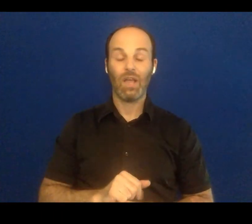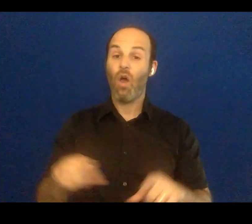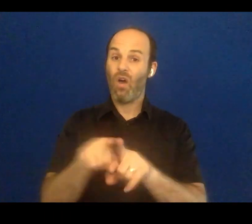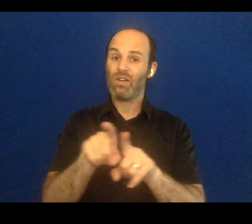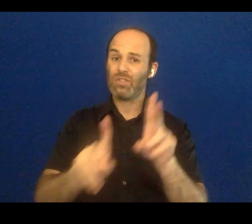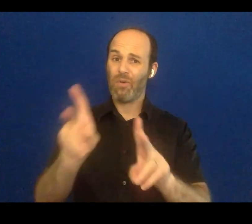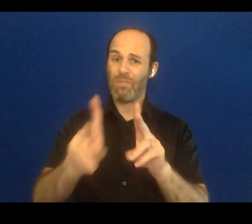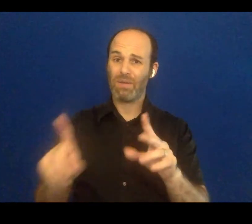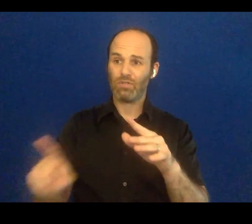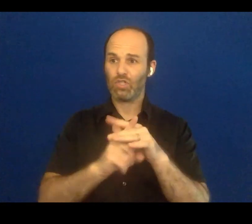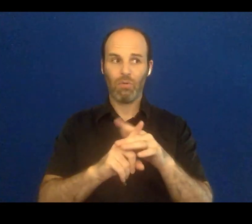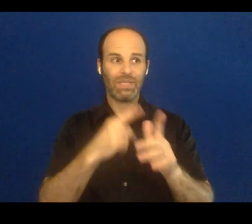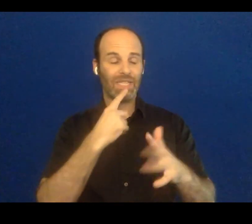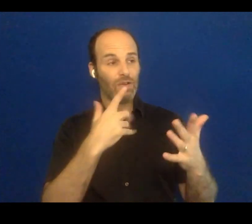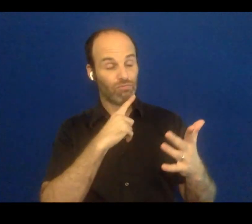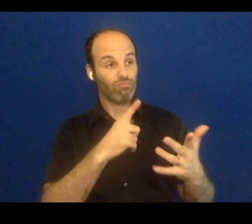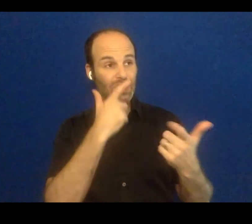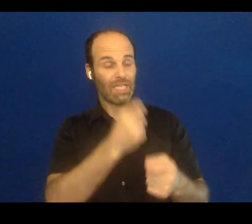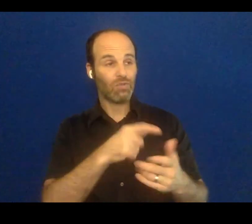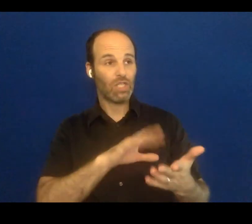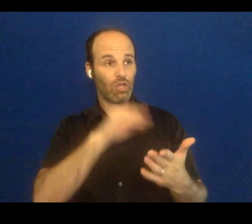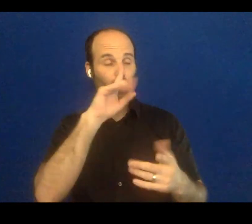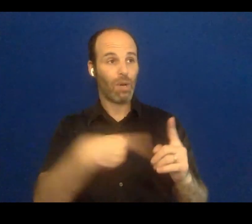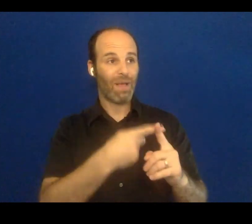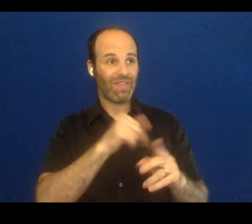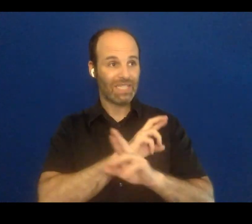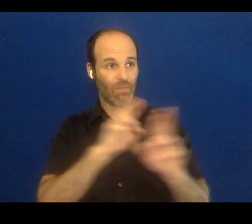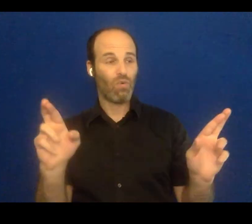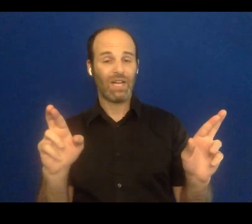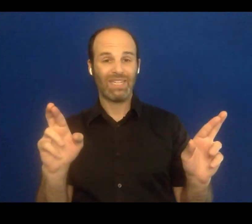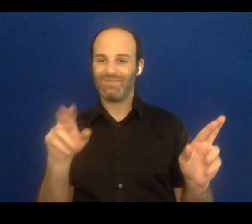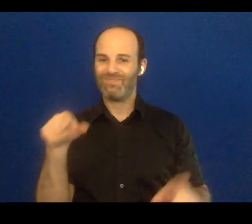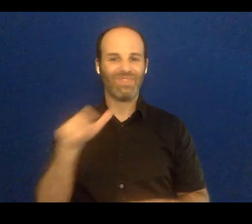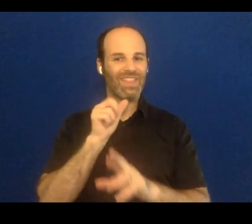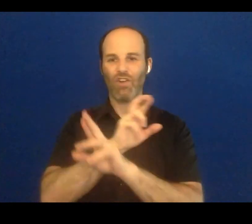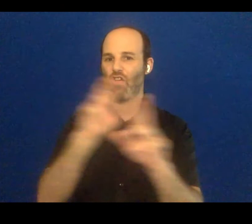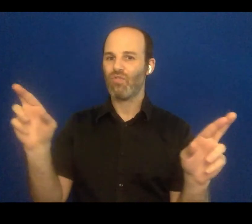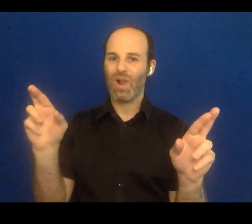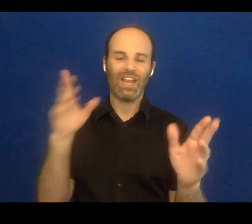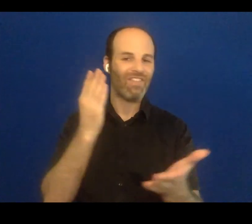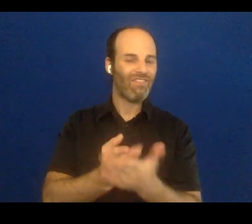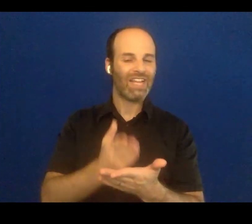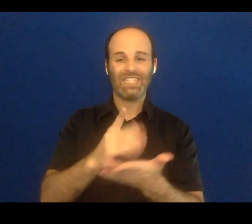HEY, I'M INTERESTED IN LEARNING ABOUT THIS, I'M READY, THEY ARE NOT READY FOR THE FACT THAT SOMETIMES DISABLED PEOPLE WILL